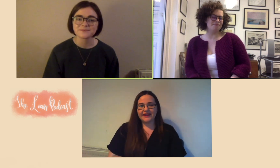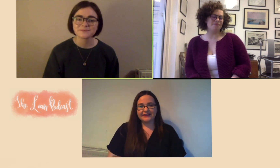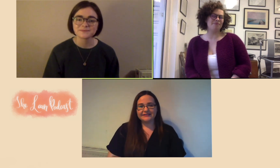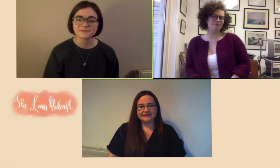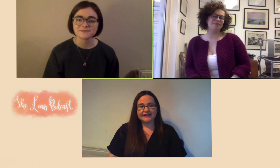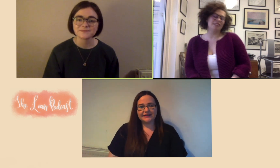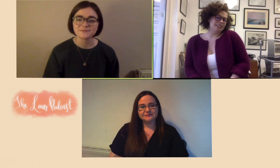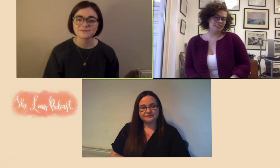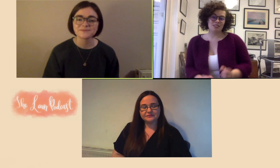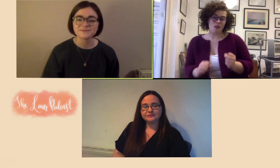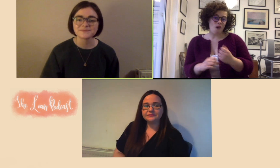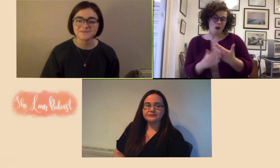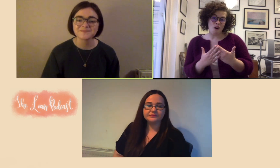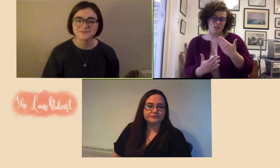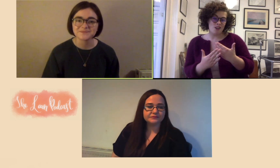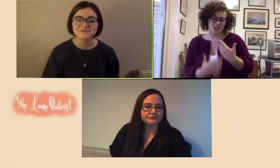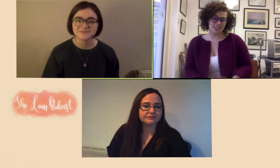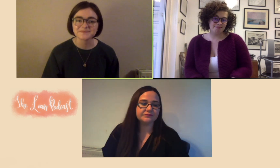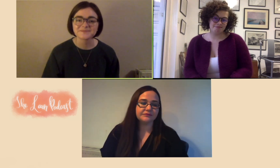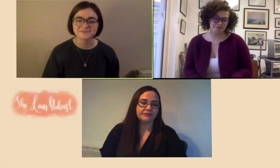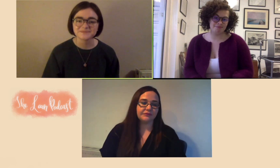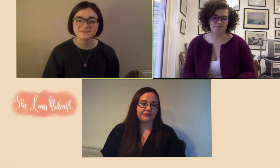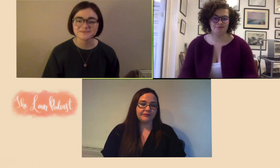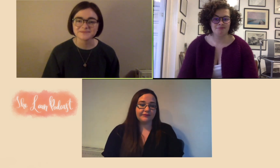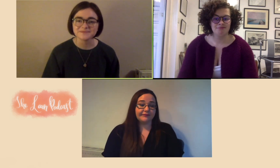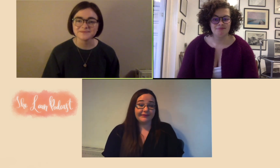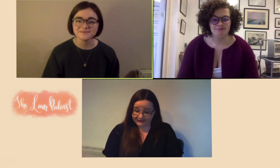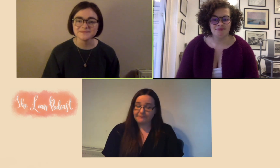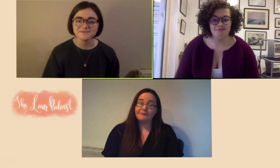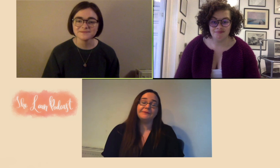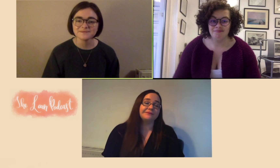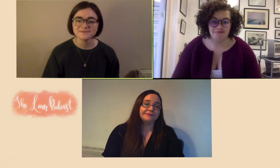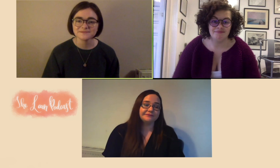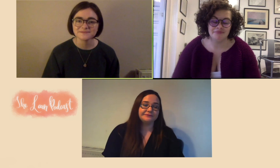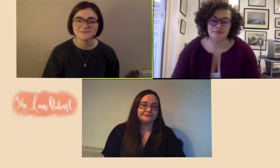that a deaf person might not be able to catch. And the hearing people's, their faces